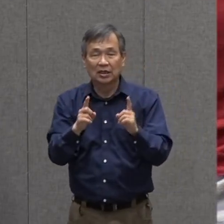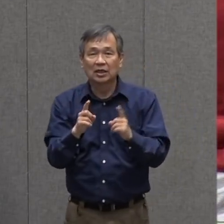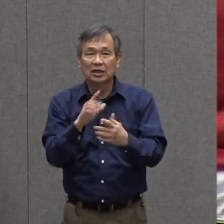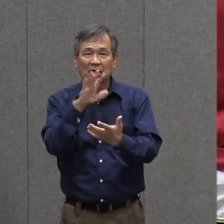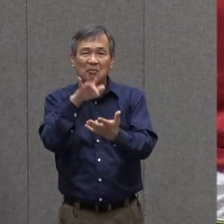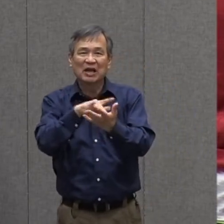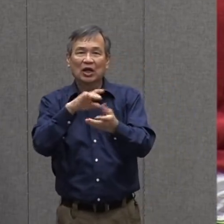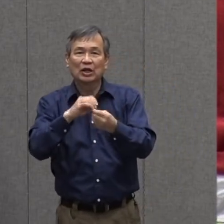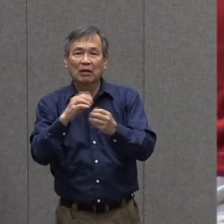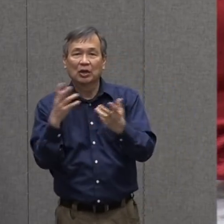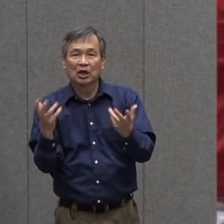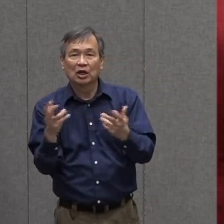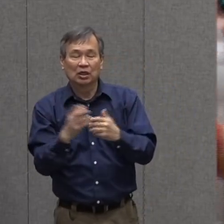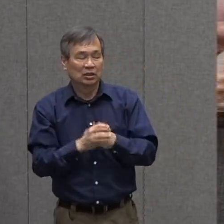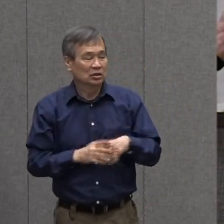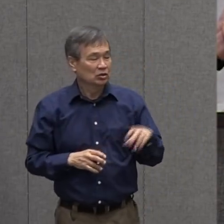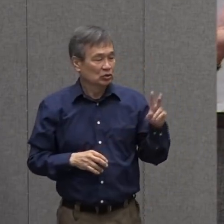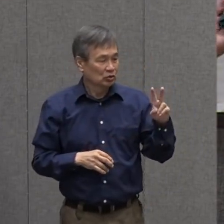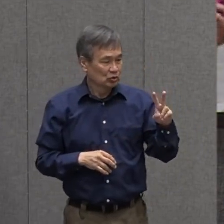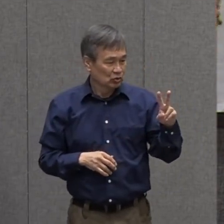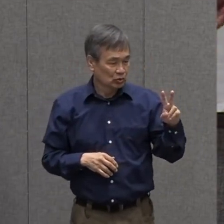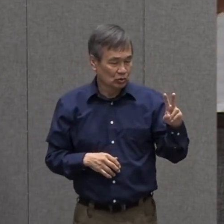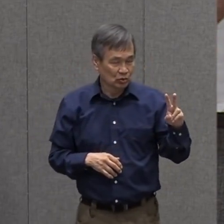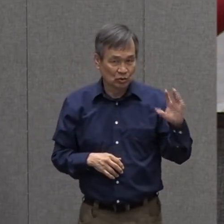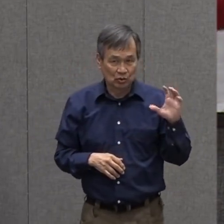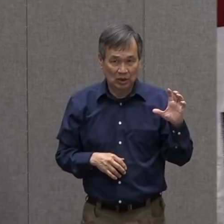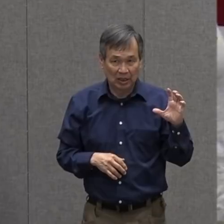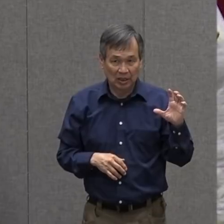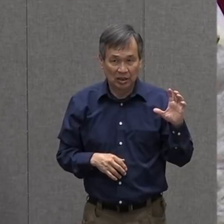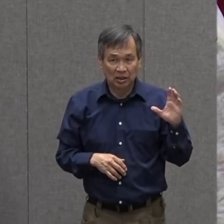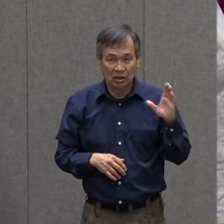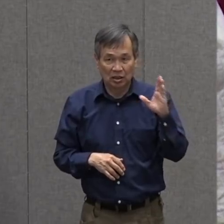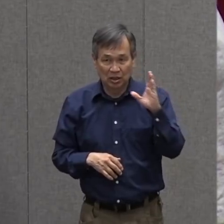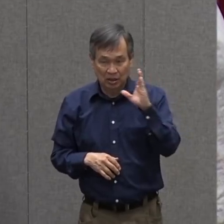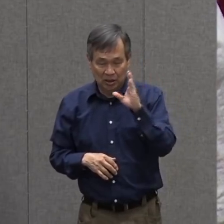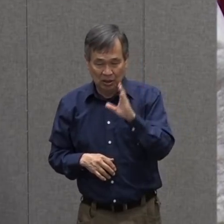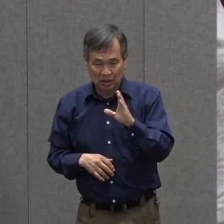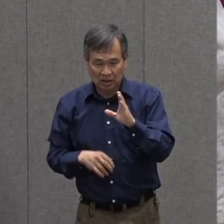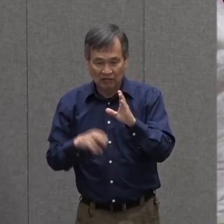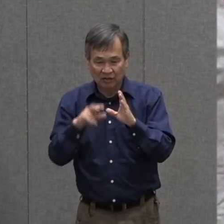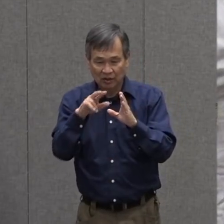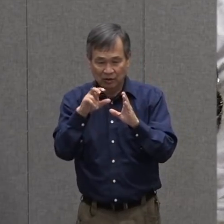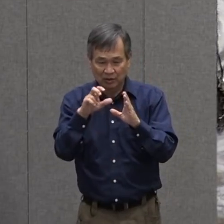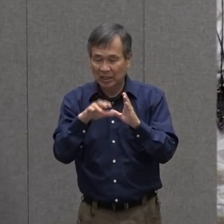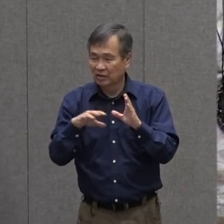well, if I had a 200, if I'm looking at the hundreds digit I have a three over here